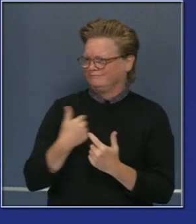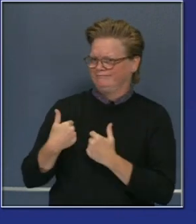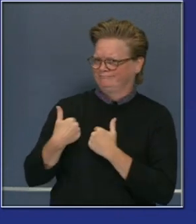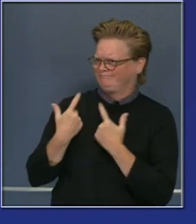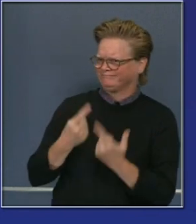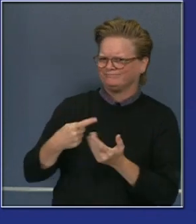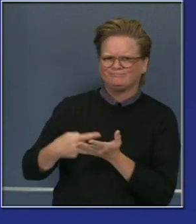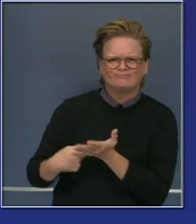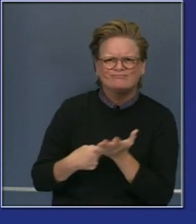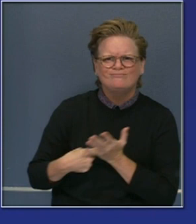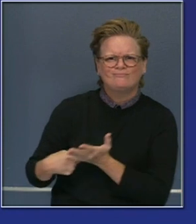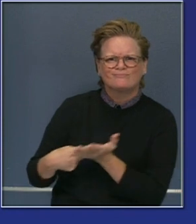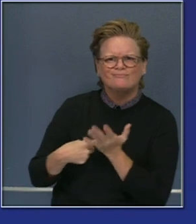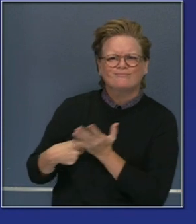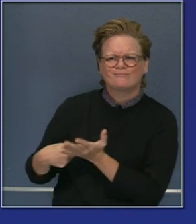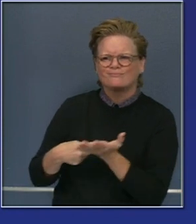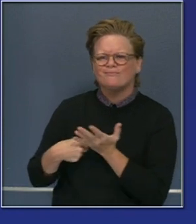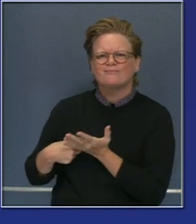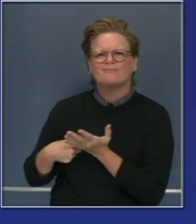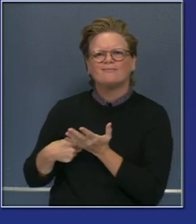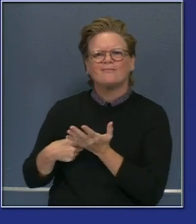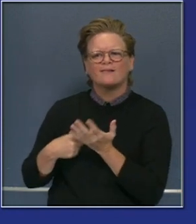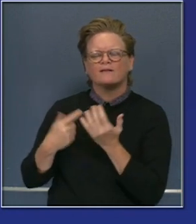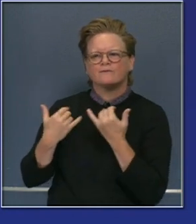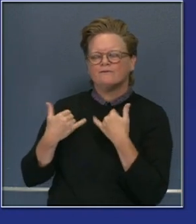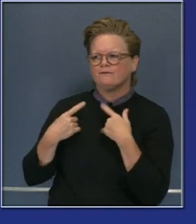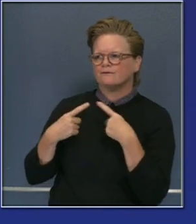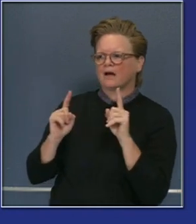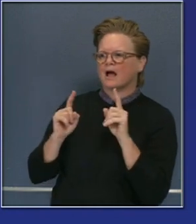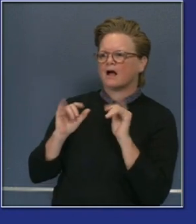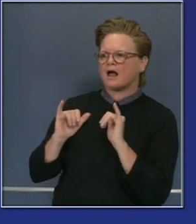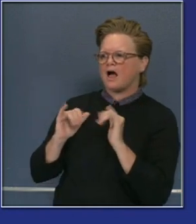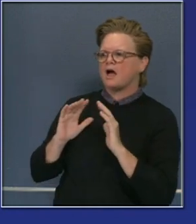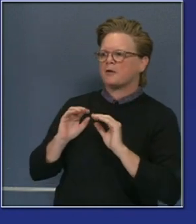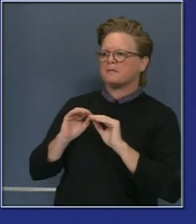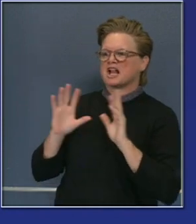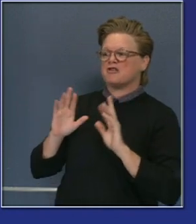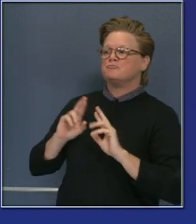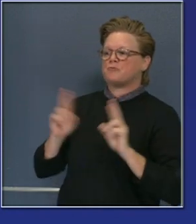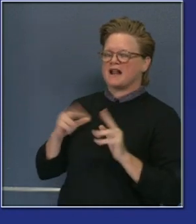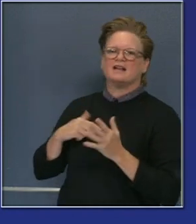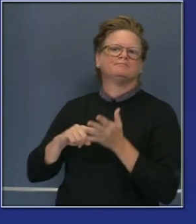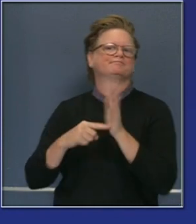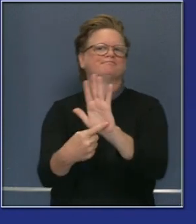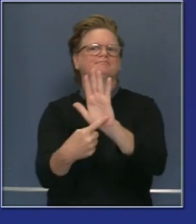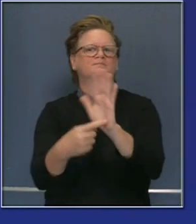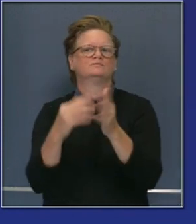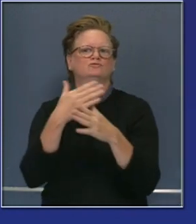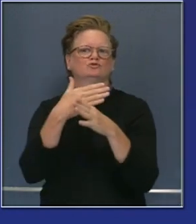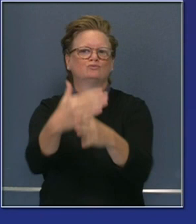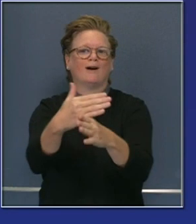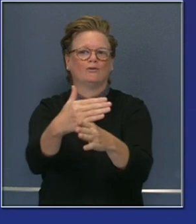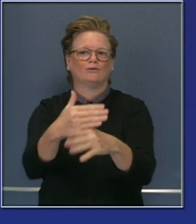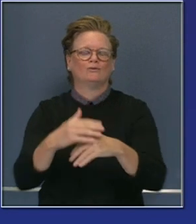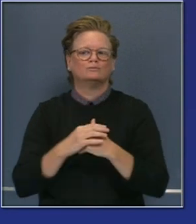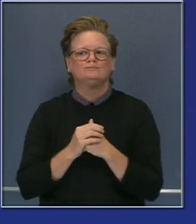WE WANT TO PUT SLIDES FOR CLARITY GUIDELINES THAT PROVIDE úA LITTLE BIT MORE CLARITY TO YOU OF THE KIND OF CONVERSATIONS WE HAVE BEEN HAVING FOR WEEKS AND